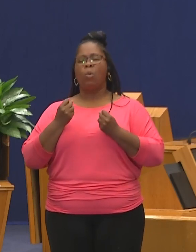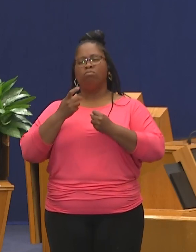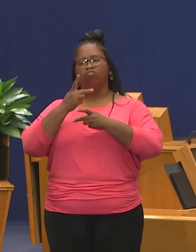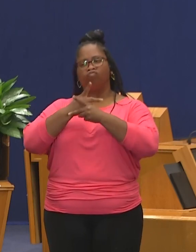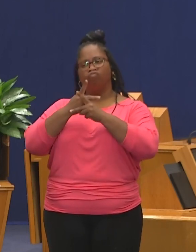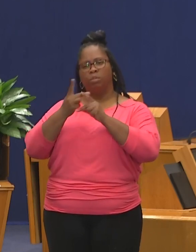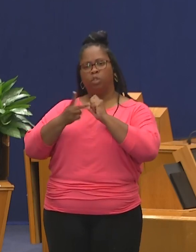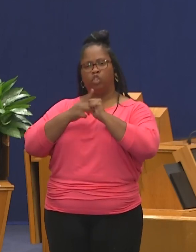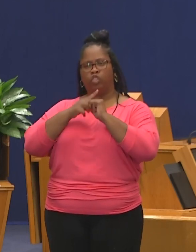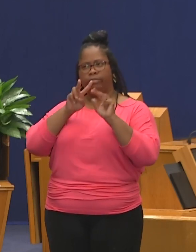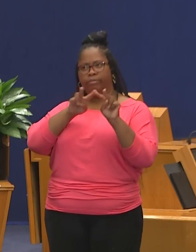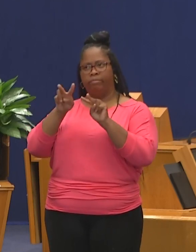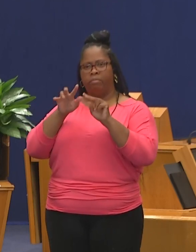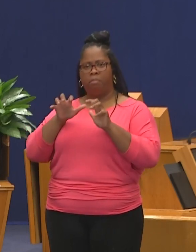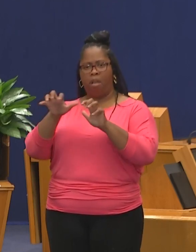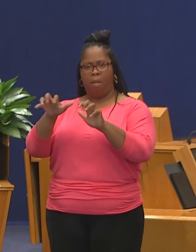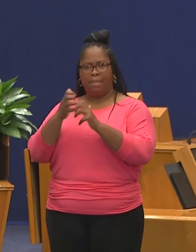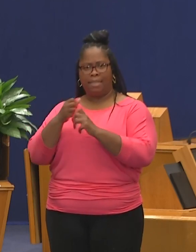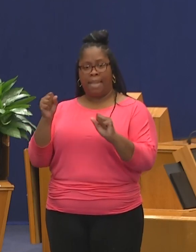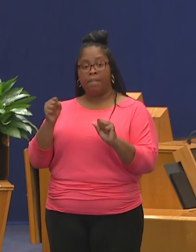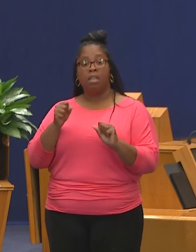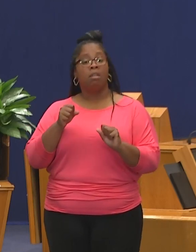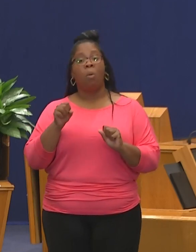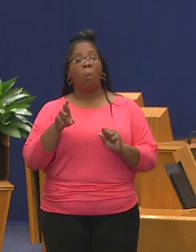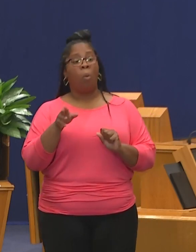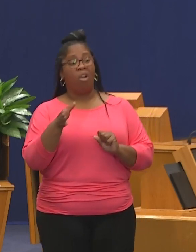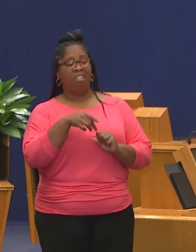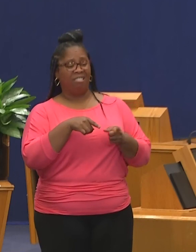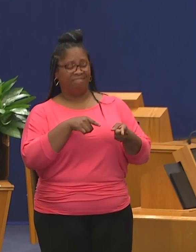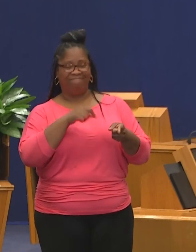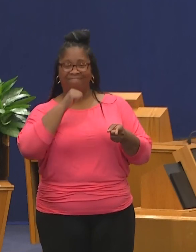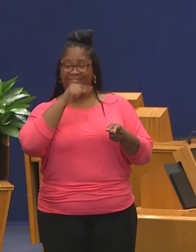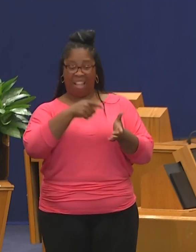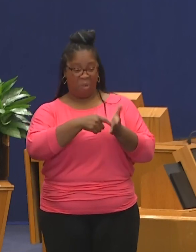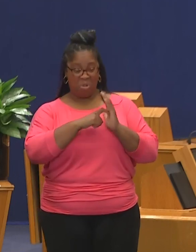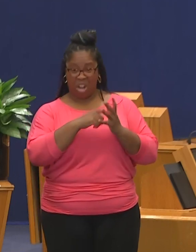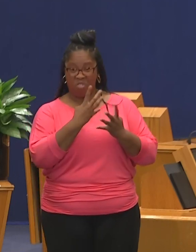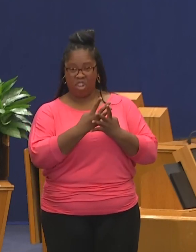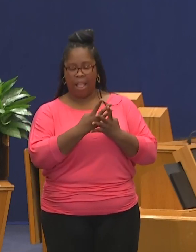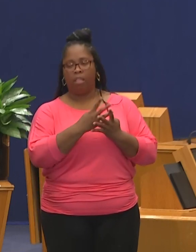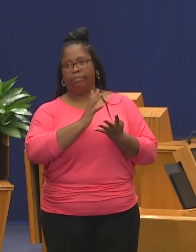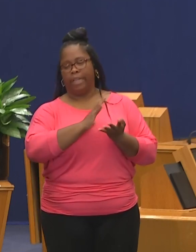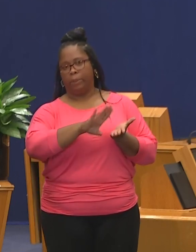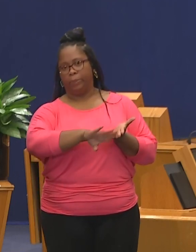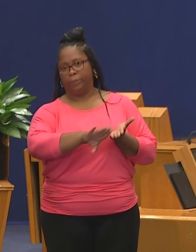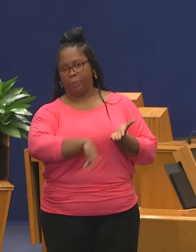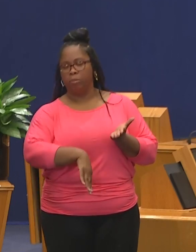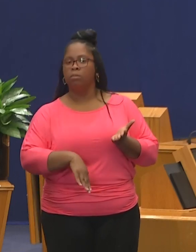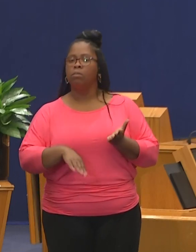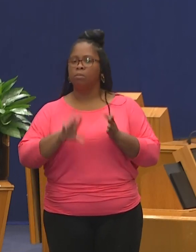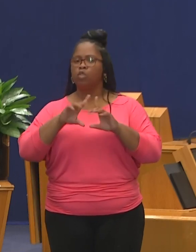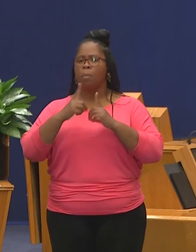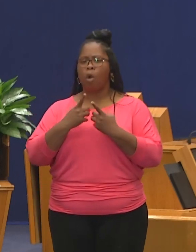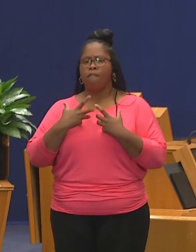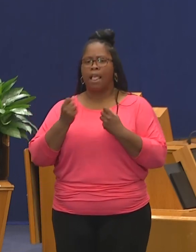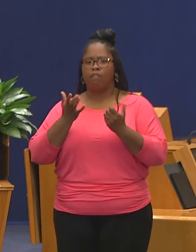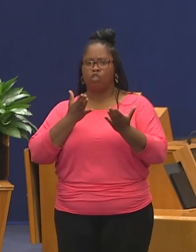ON PRESERVING PUBLIC SAFETY AND THEN ALSO ON SECURING RELEASE OF CERTAIN INDIVIDUALS WHO DO NOT REQUIRE A CORRECTIONAL